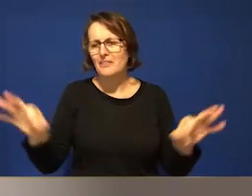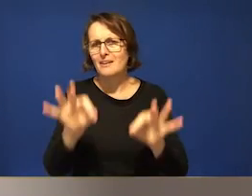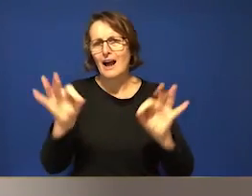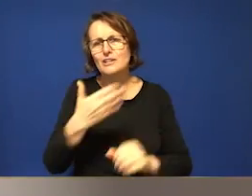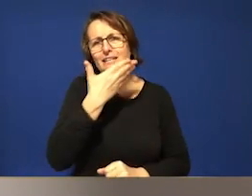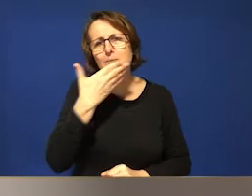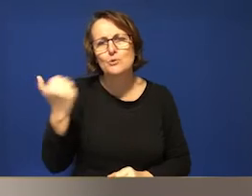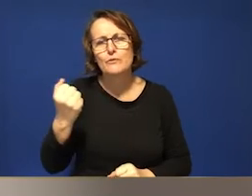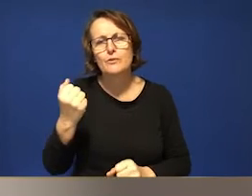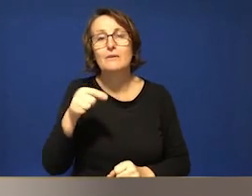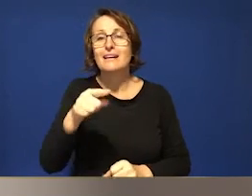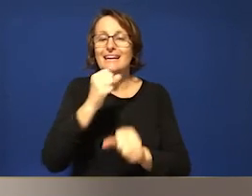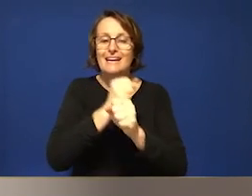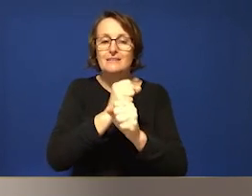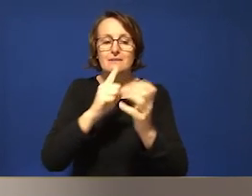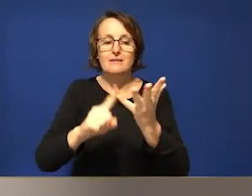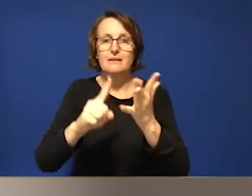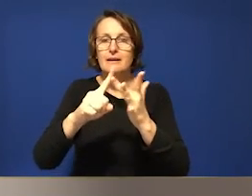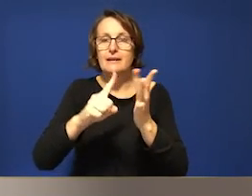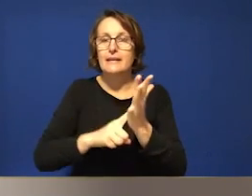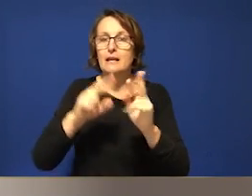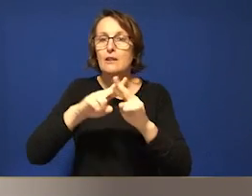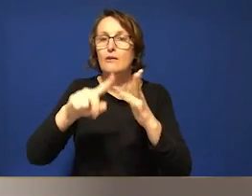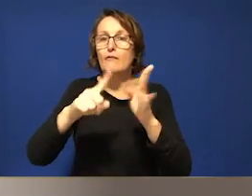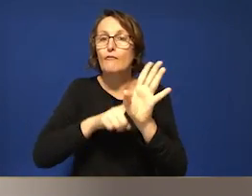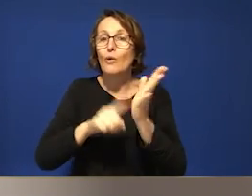It's a Guilfoyle garden, they say. But certainly of that period